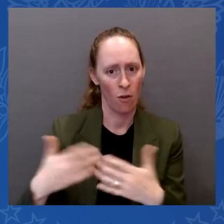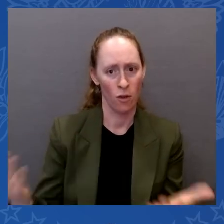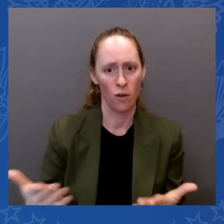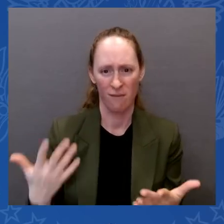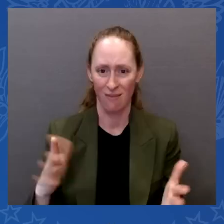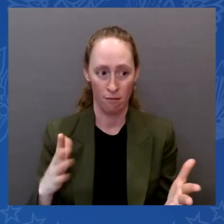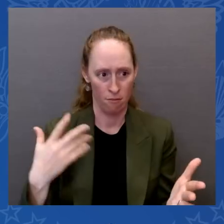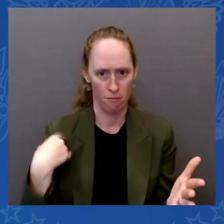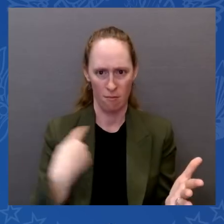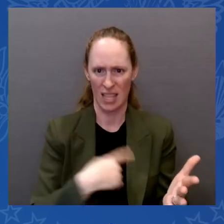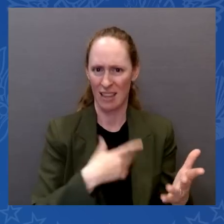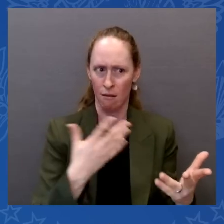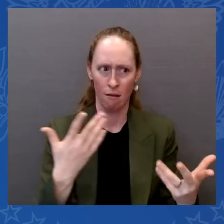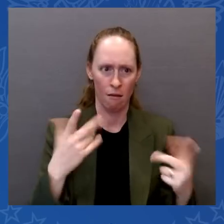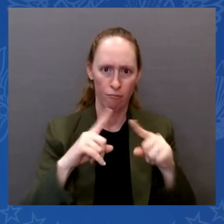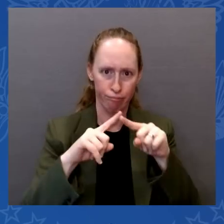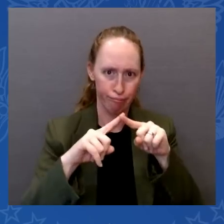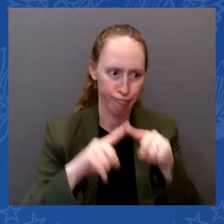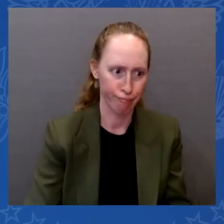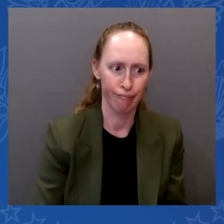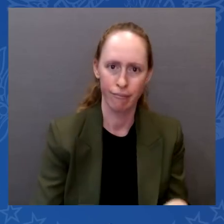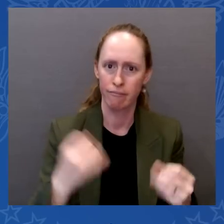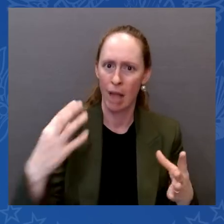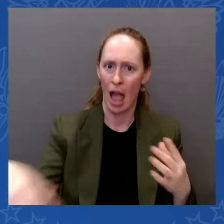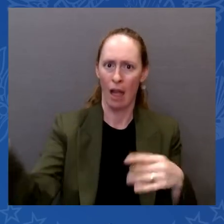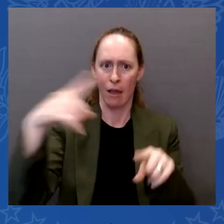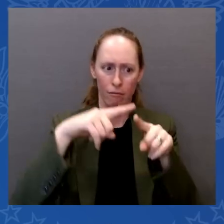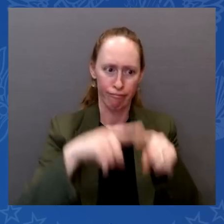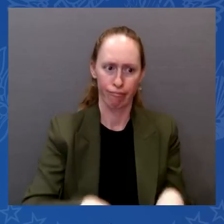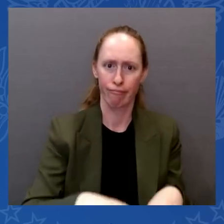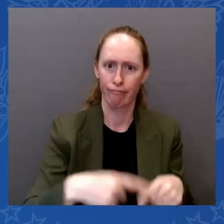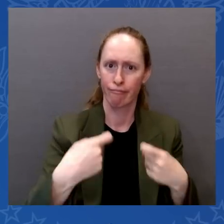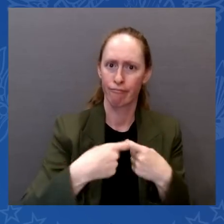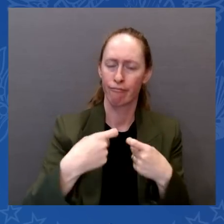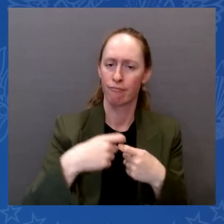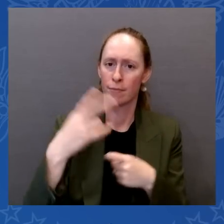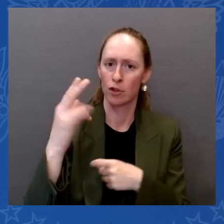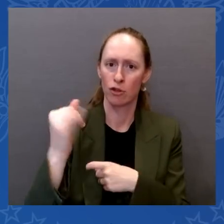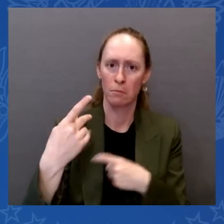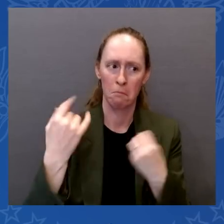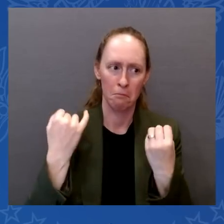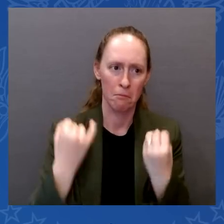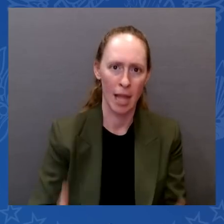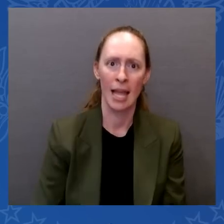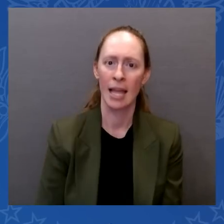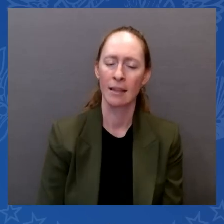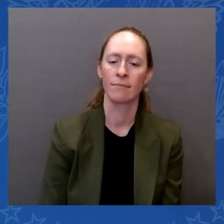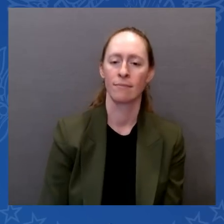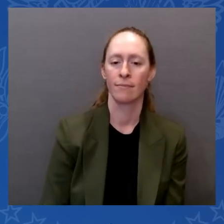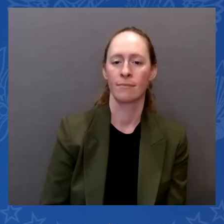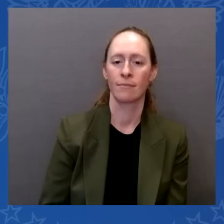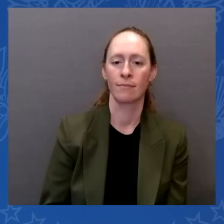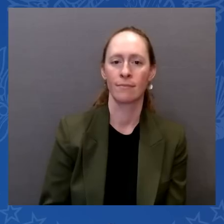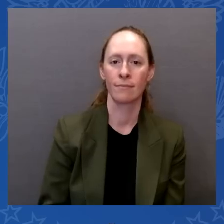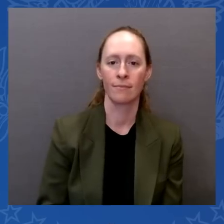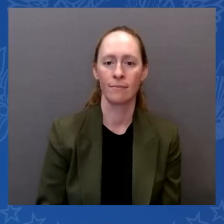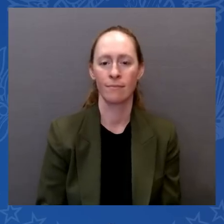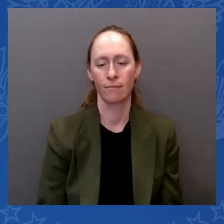centered around workers and communities, bringing everybody along. You know, it's part of the economic vision I ran on